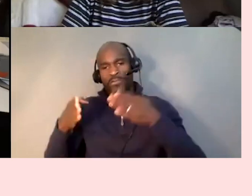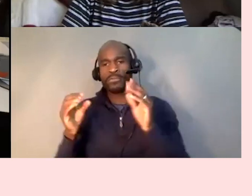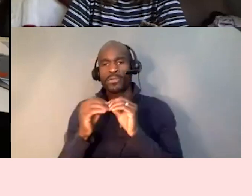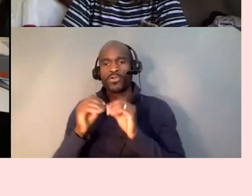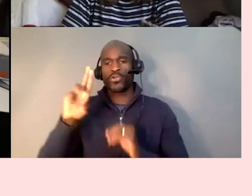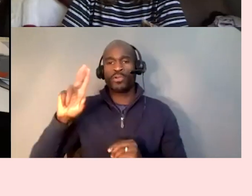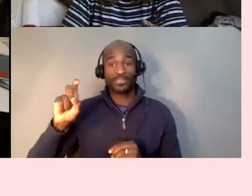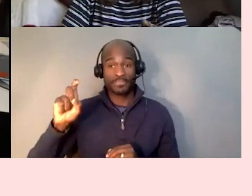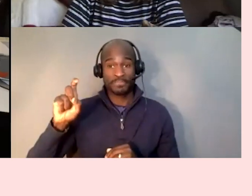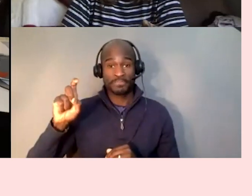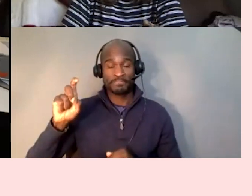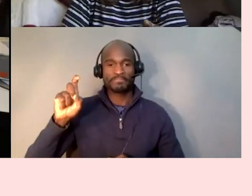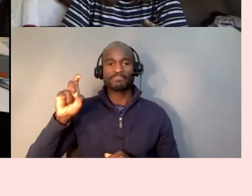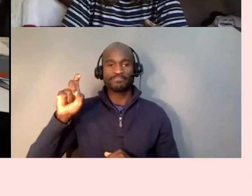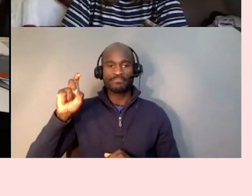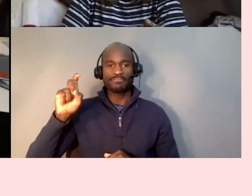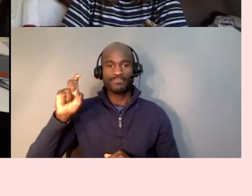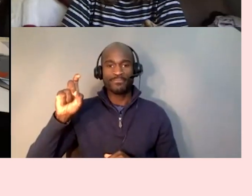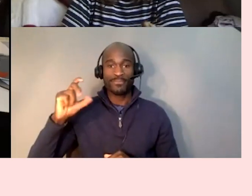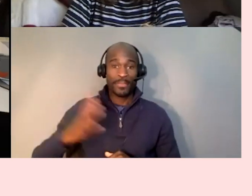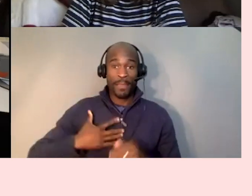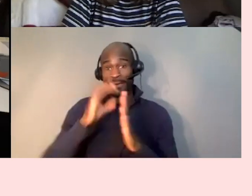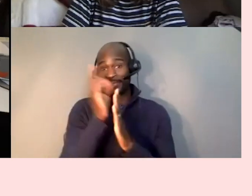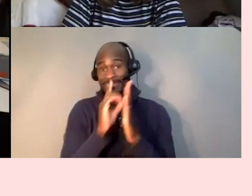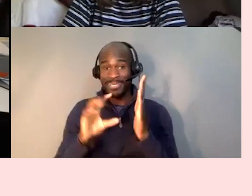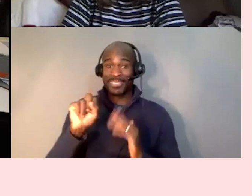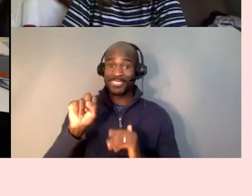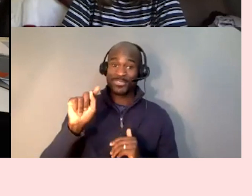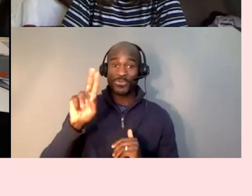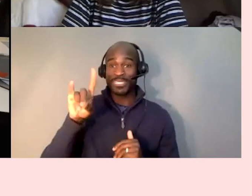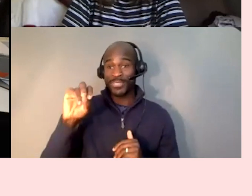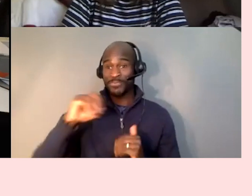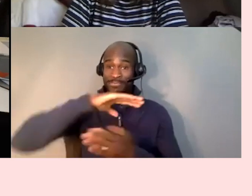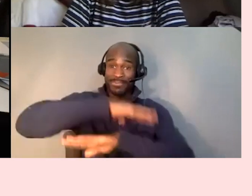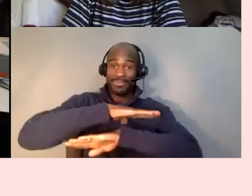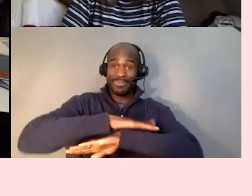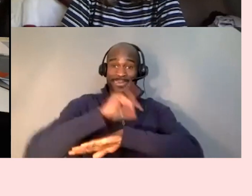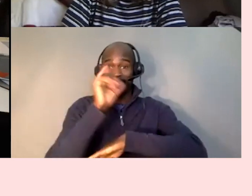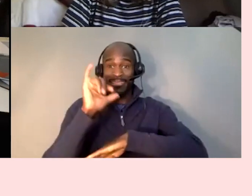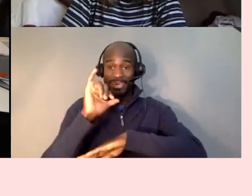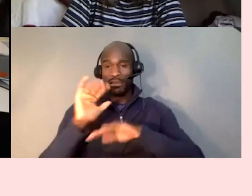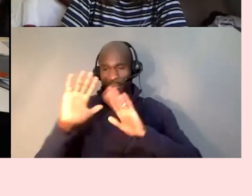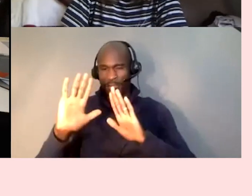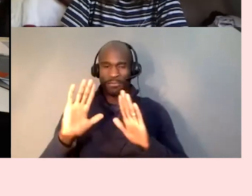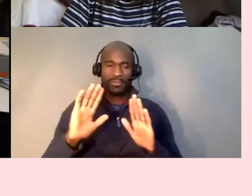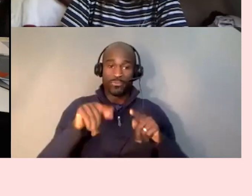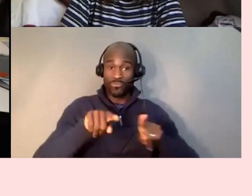This is what my design studio desk looked like in industrial design school. You can